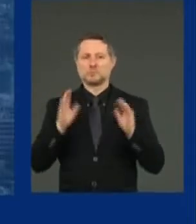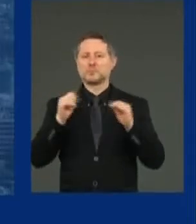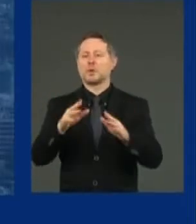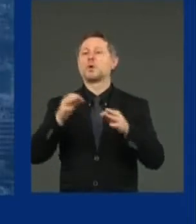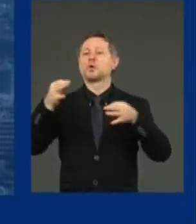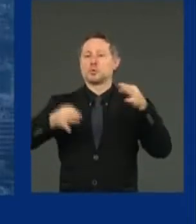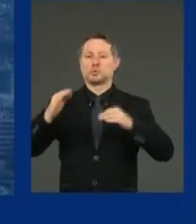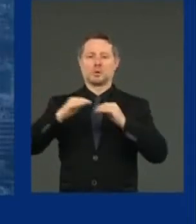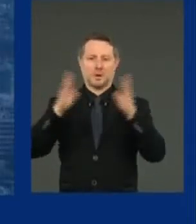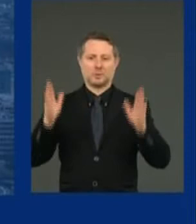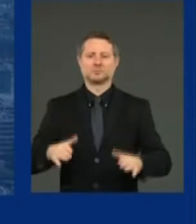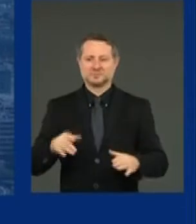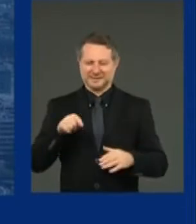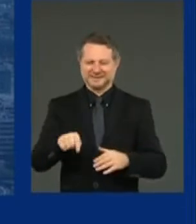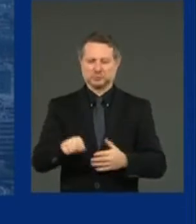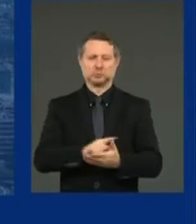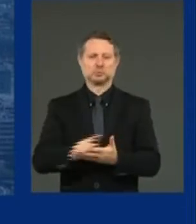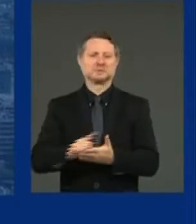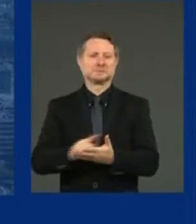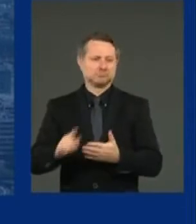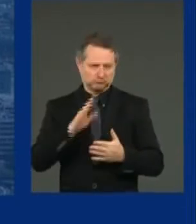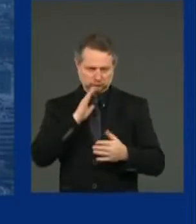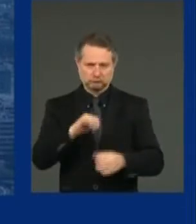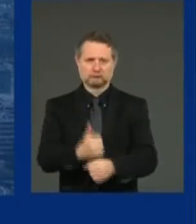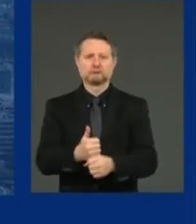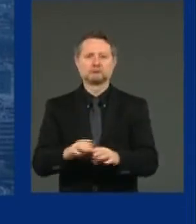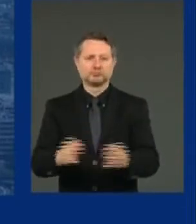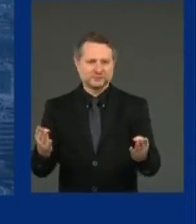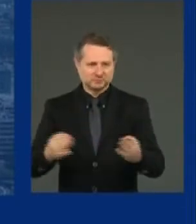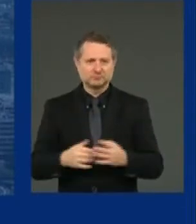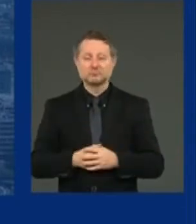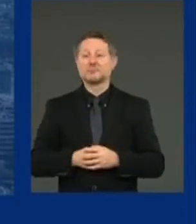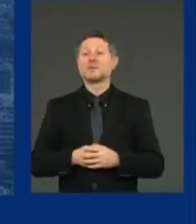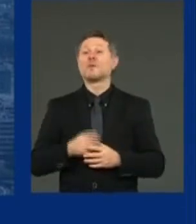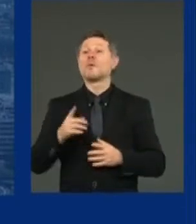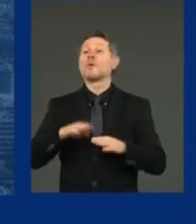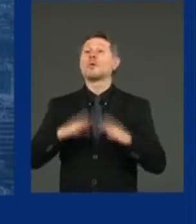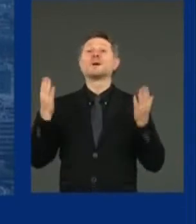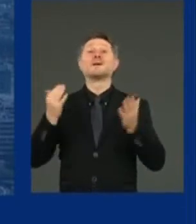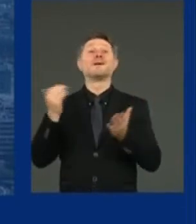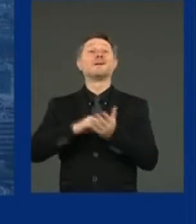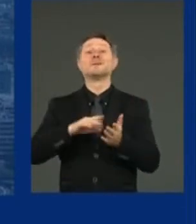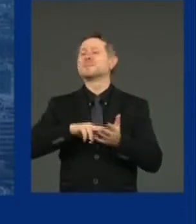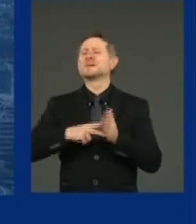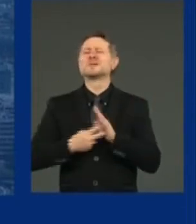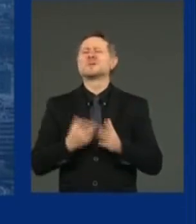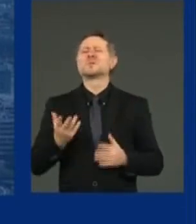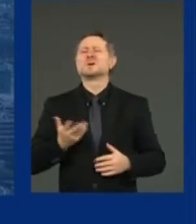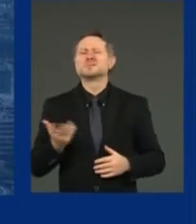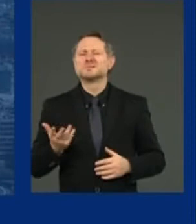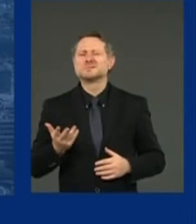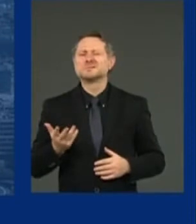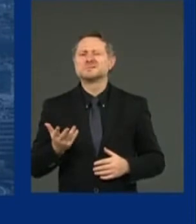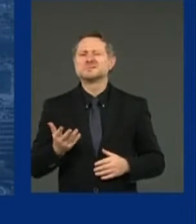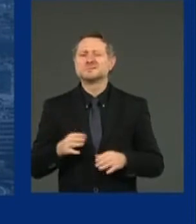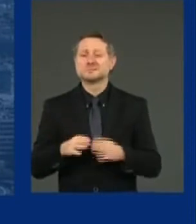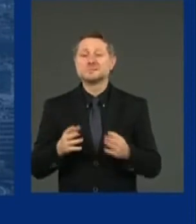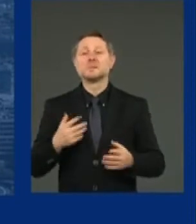RETURNING TO COURTHOUSES. AND IN THE 30 UPSTATE COUNTIES THAT ARE OPEN THIS WEEK.